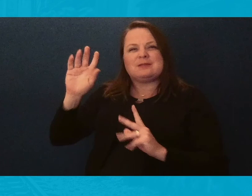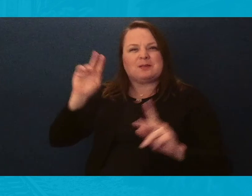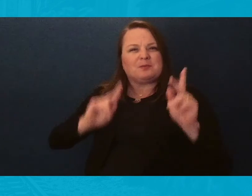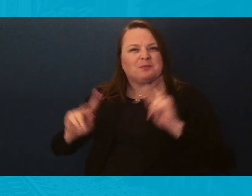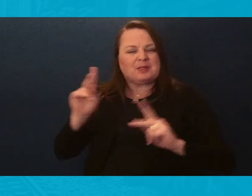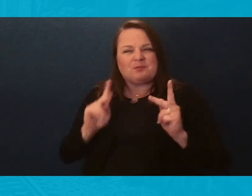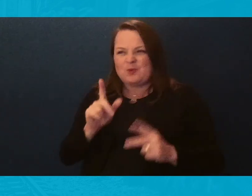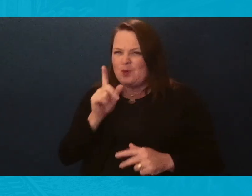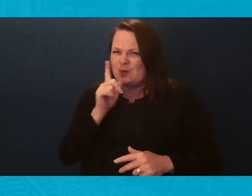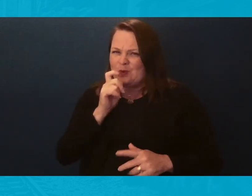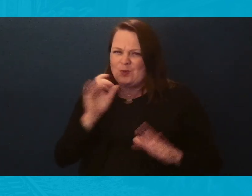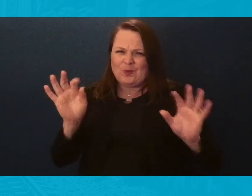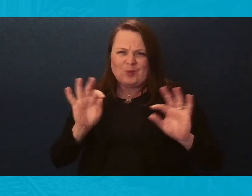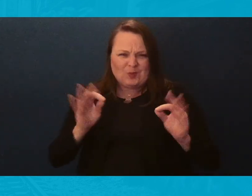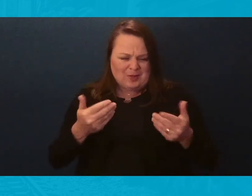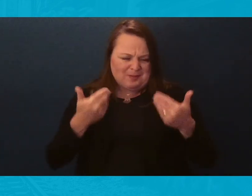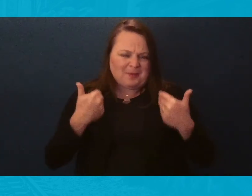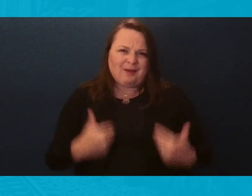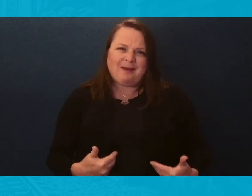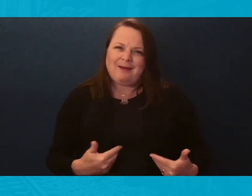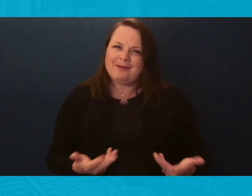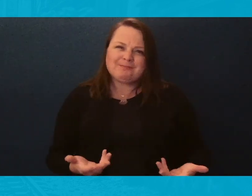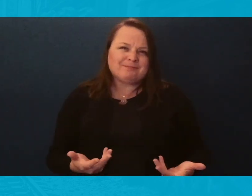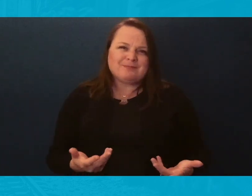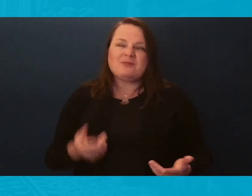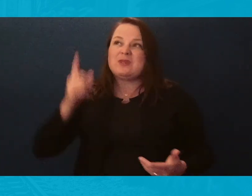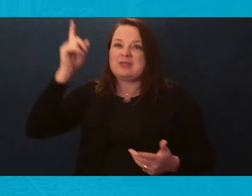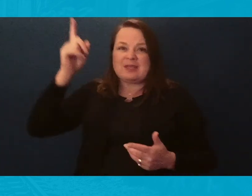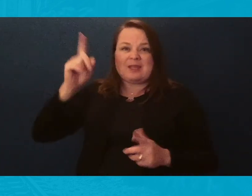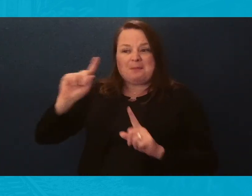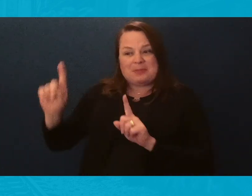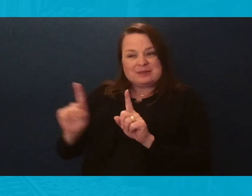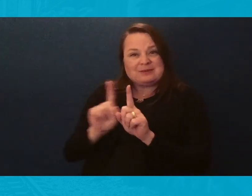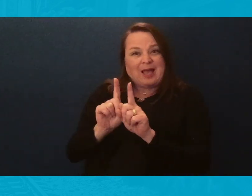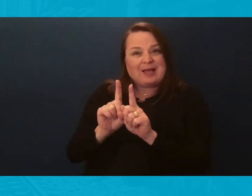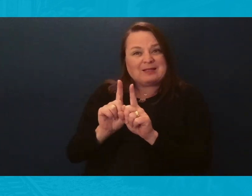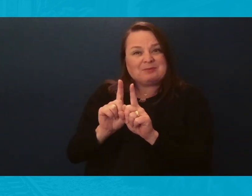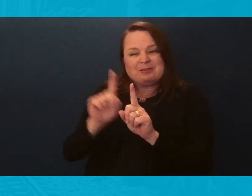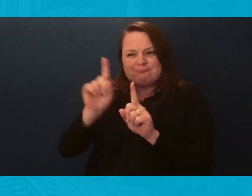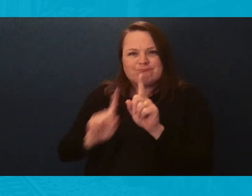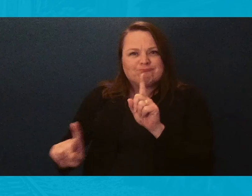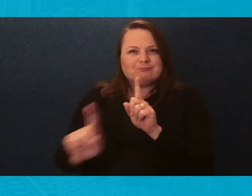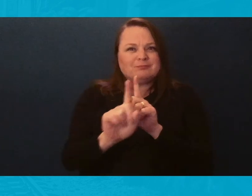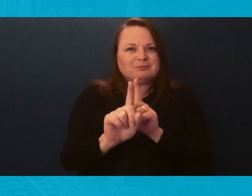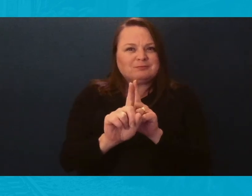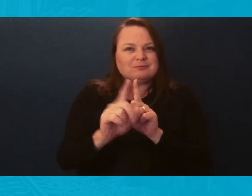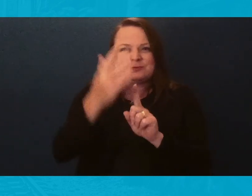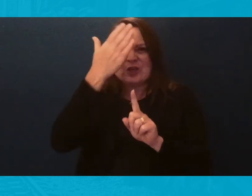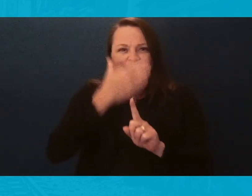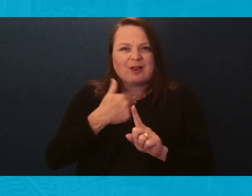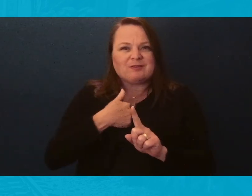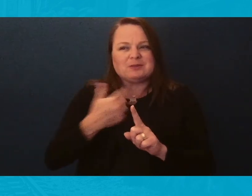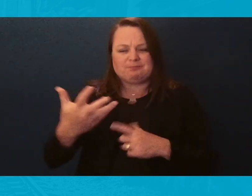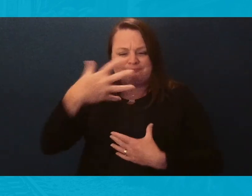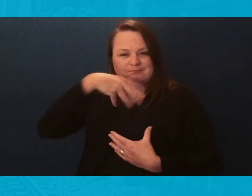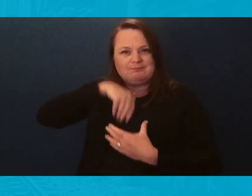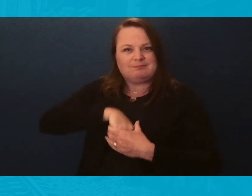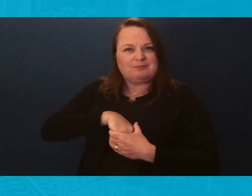and to help to lead his people, for who am I? Who am I to lead his people? Only when he is beside me, in front of me,